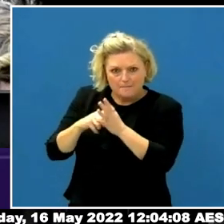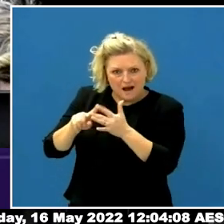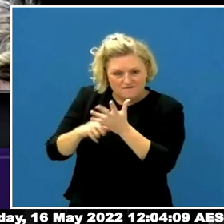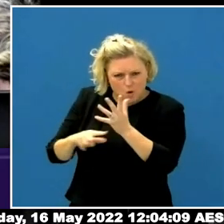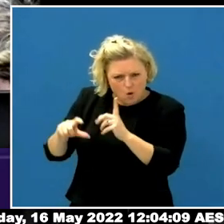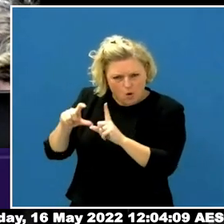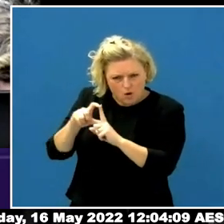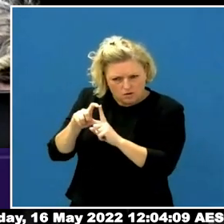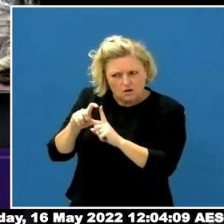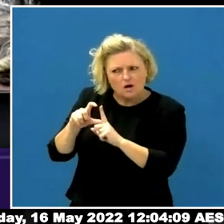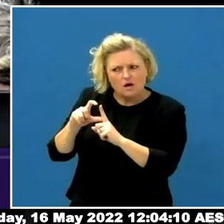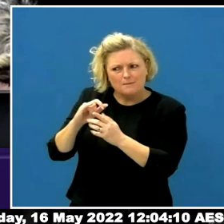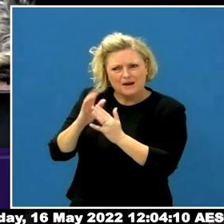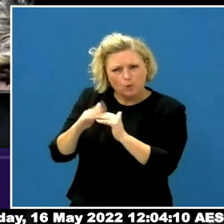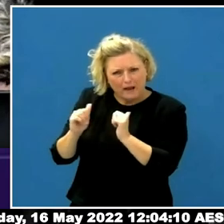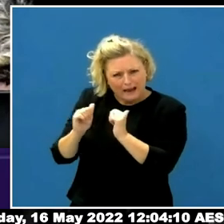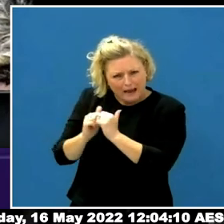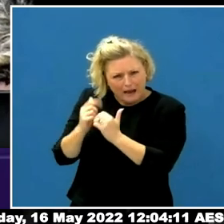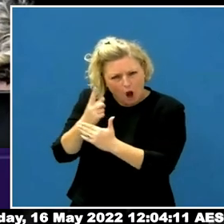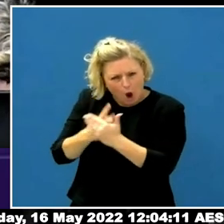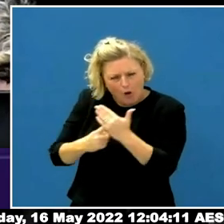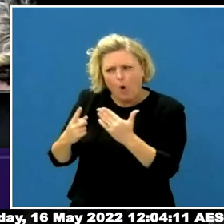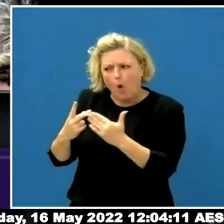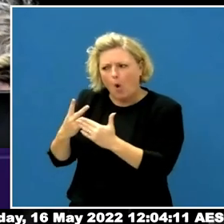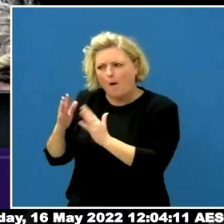Like, if he needed money for Club Afford I'd put it in there if he needed it.